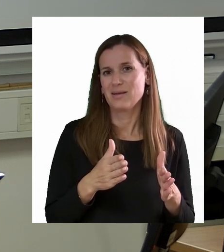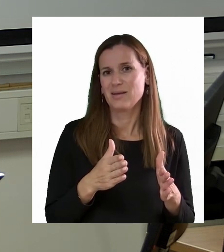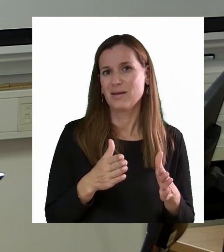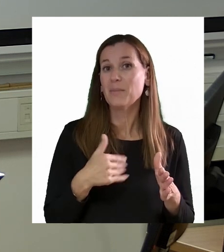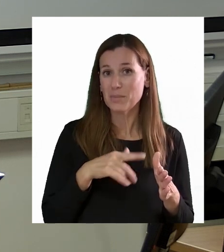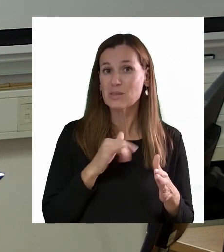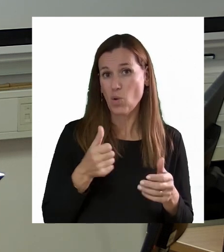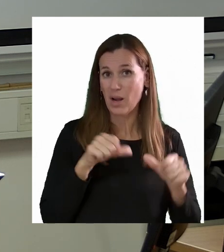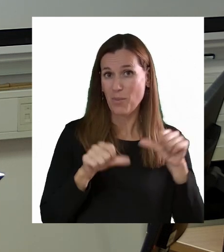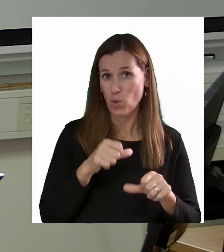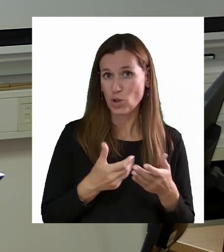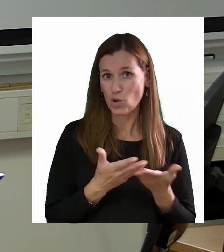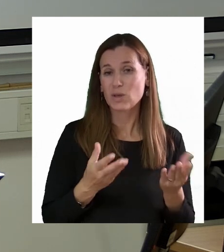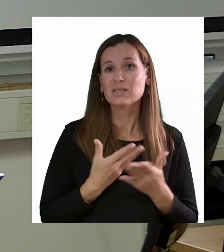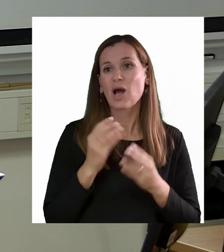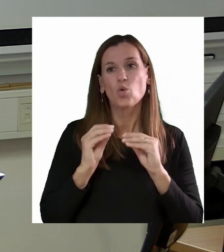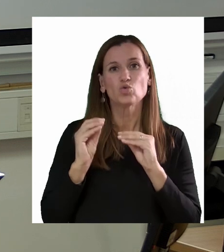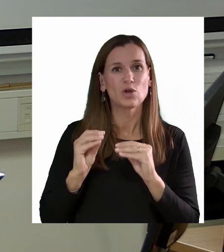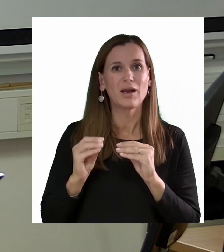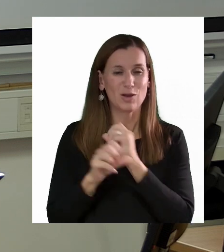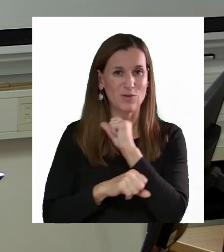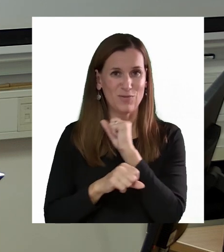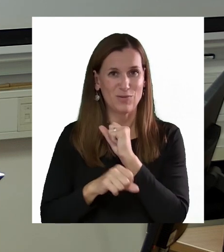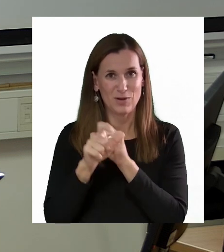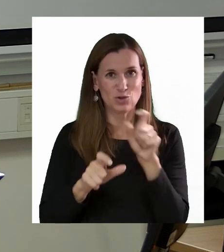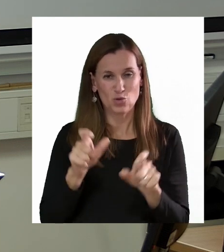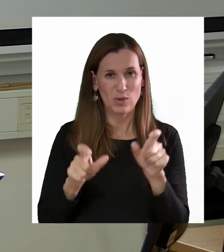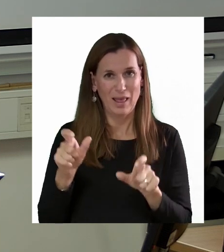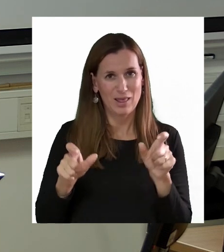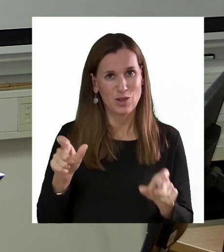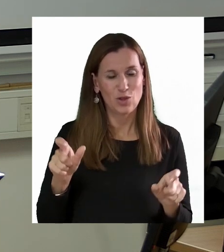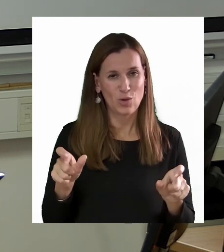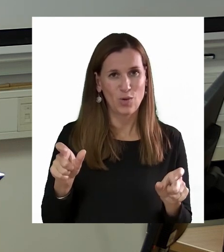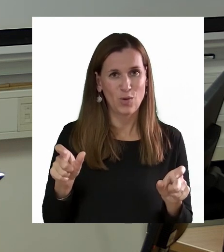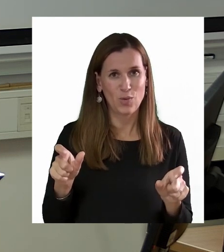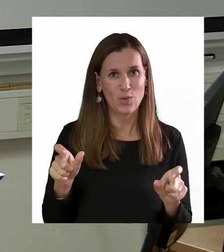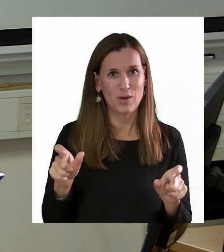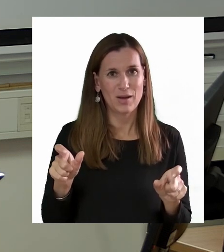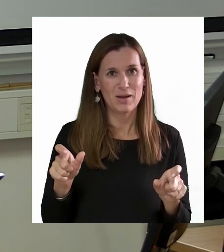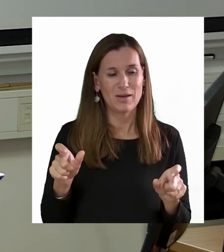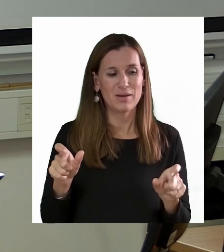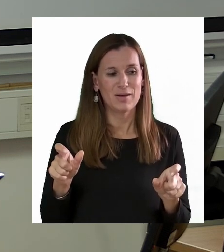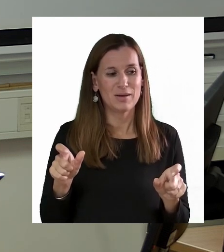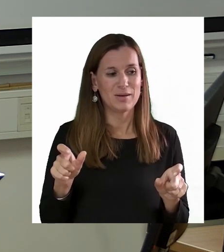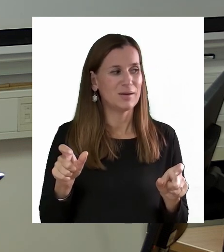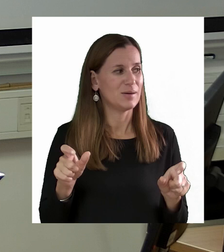about teaching students health especially on this pandemic times. First aid VR and